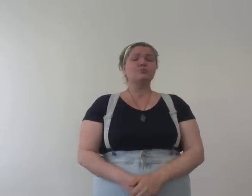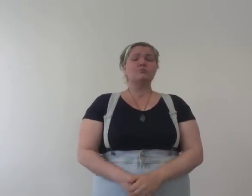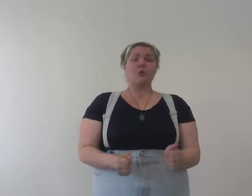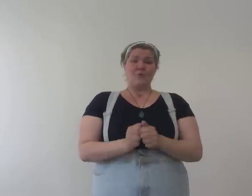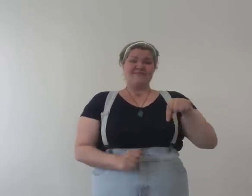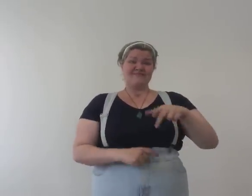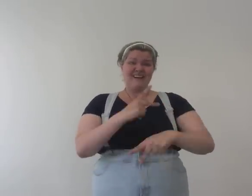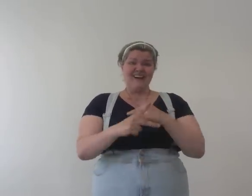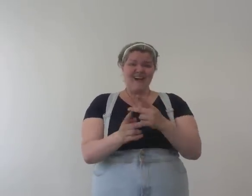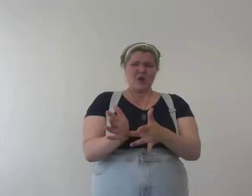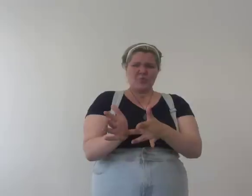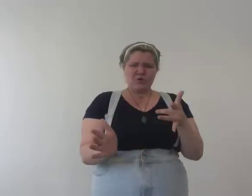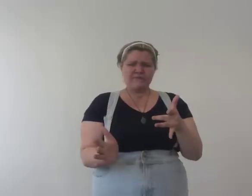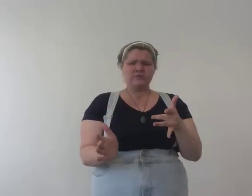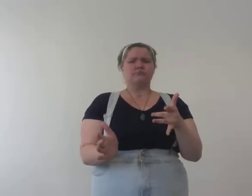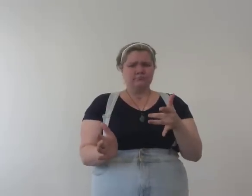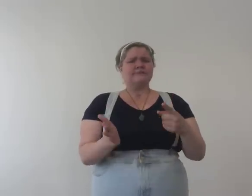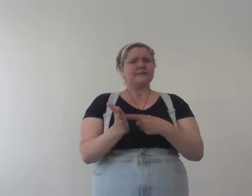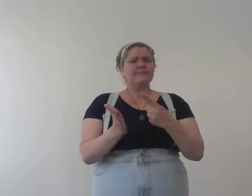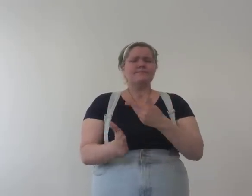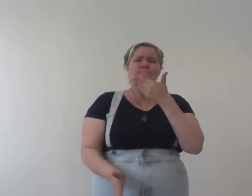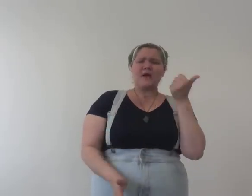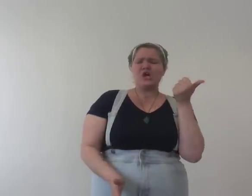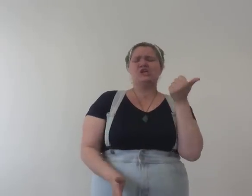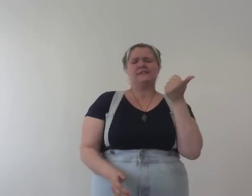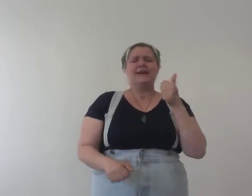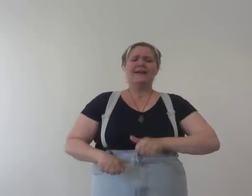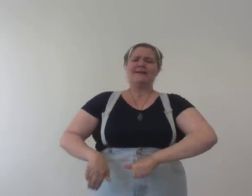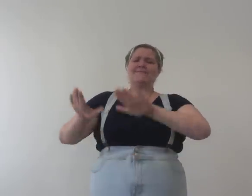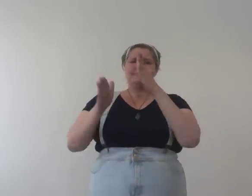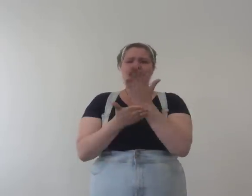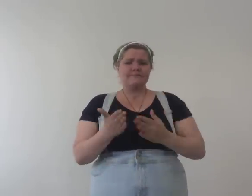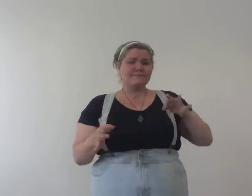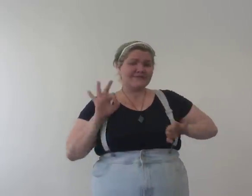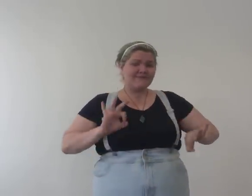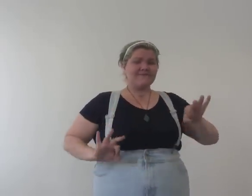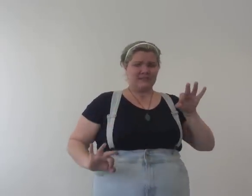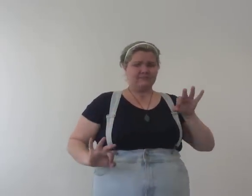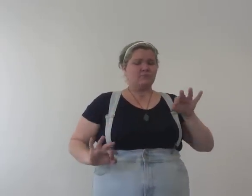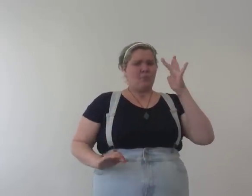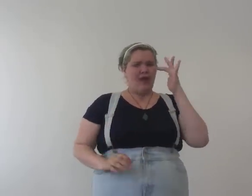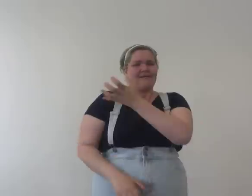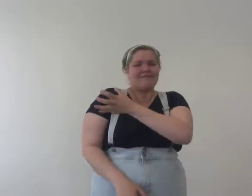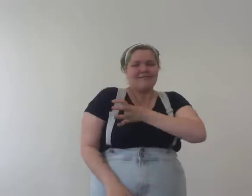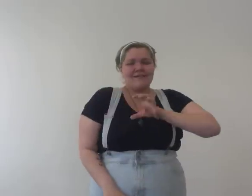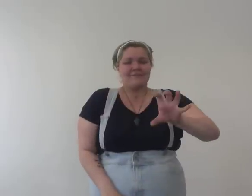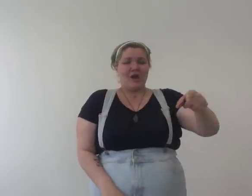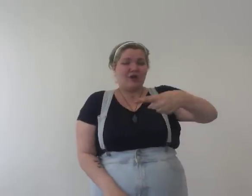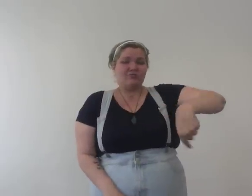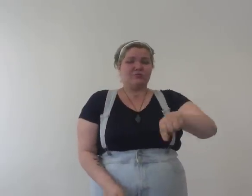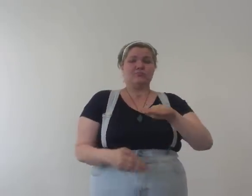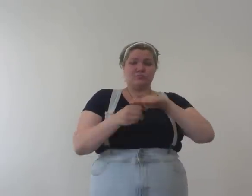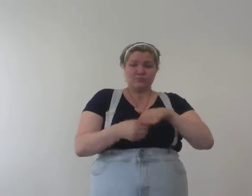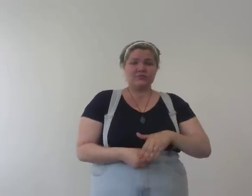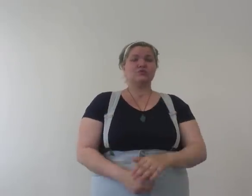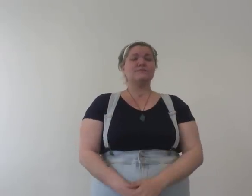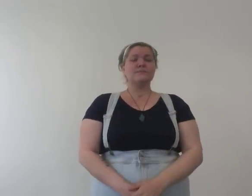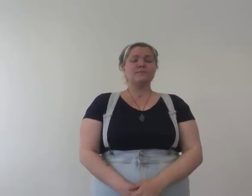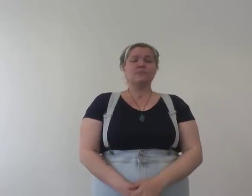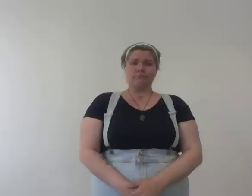With this type of privilege, sometimes it is best to give up some of the advantages that you have in order to empower the oppressed.